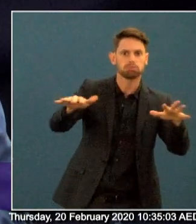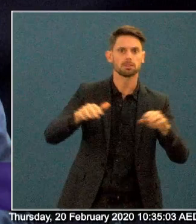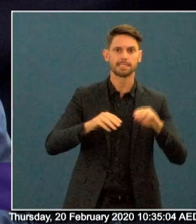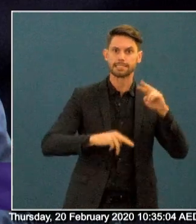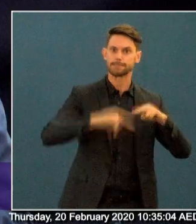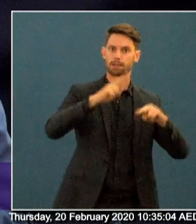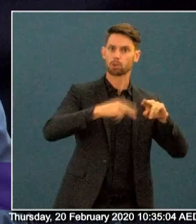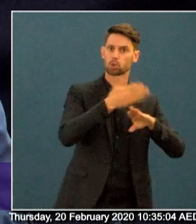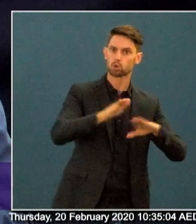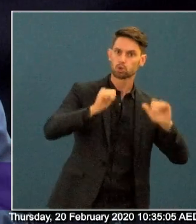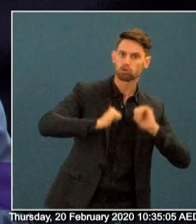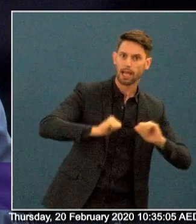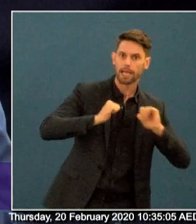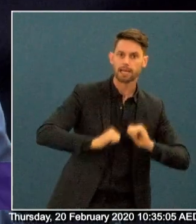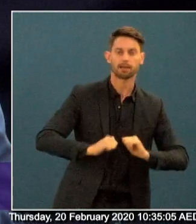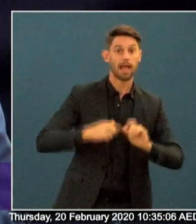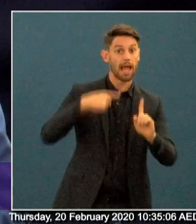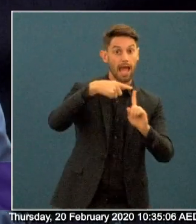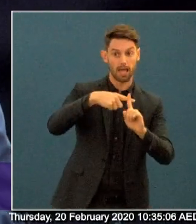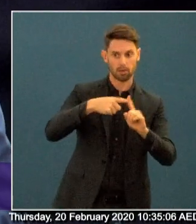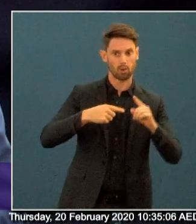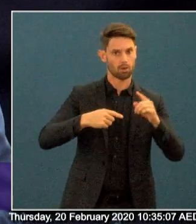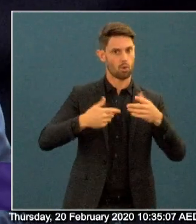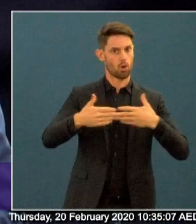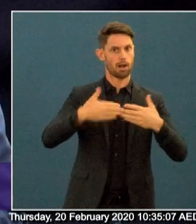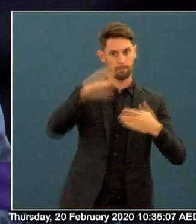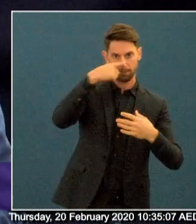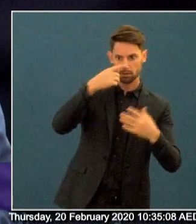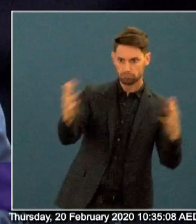and the conduct of various professional activities. We have three main streams of work: